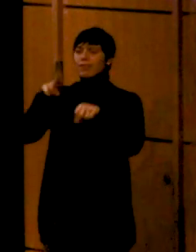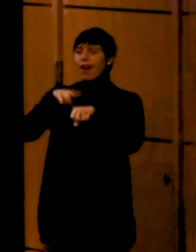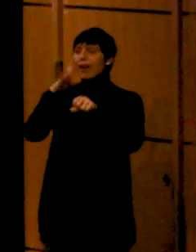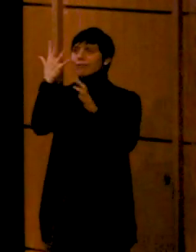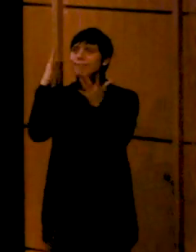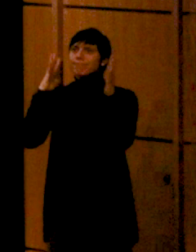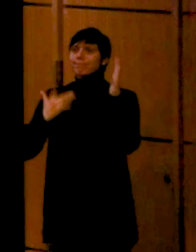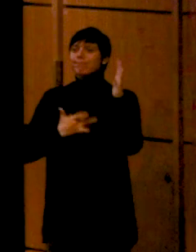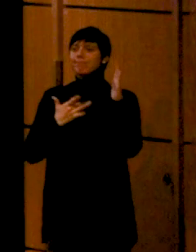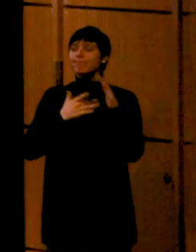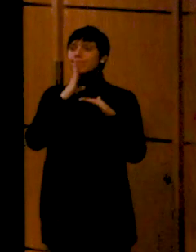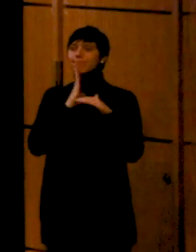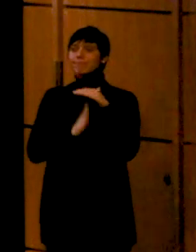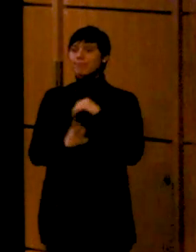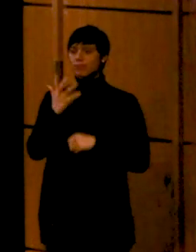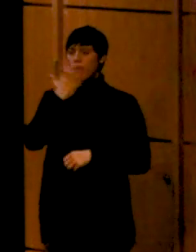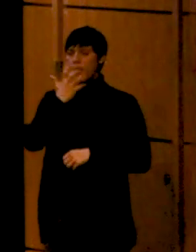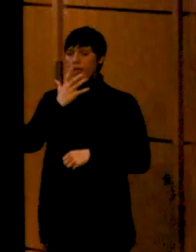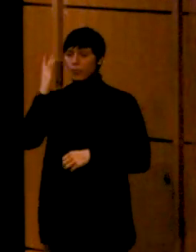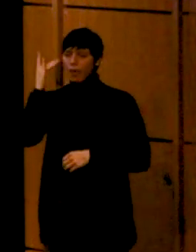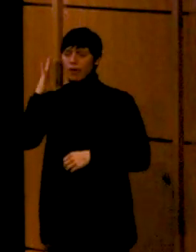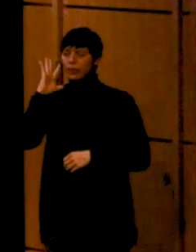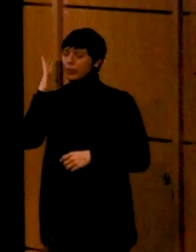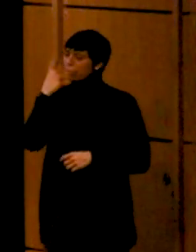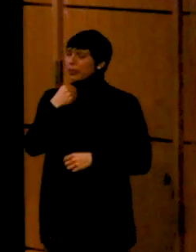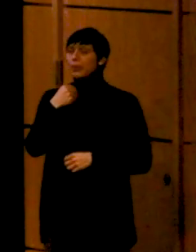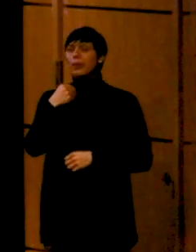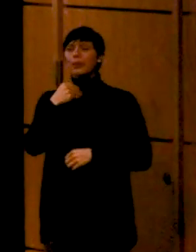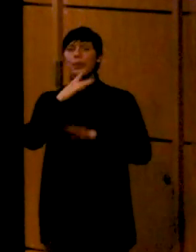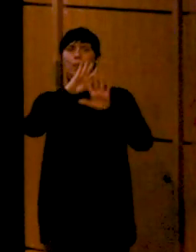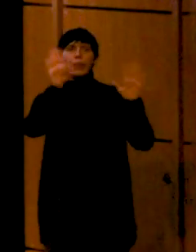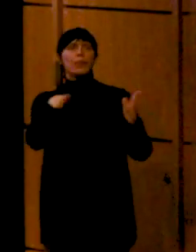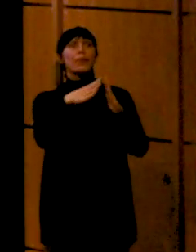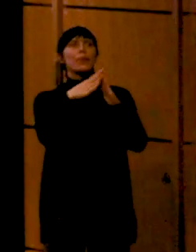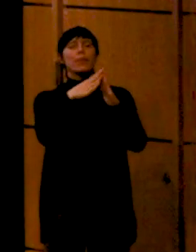humble, given their enormity, beauty, and sublimity.